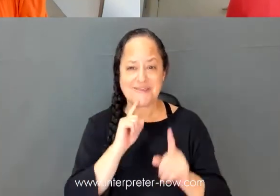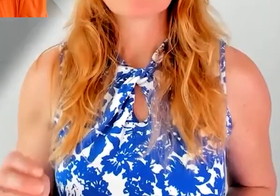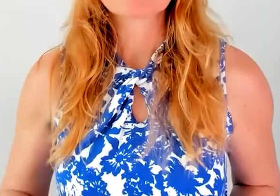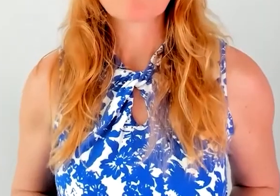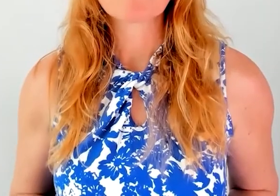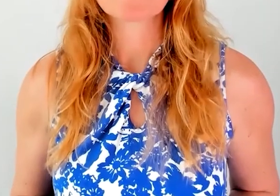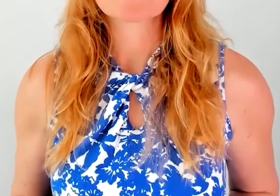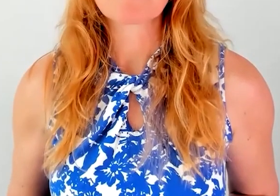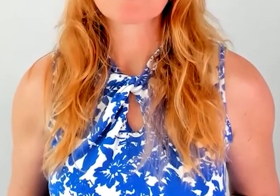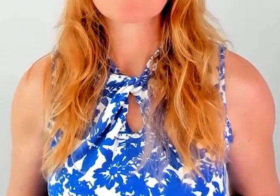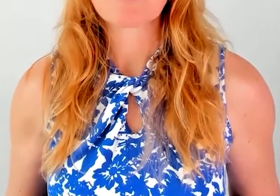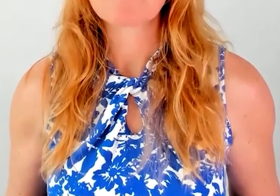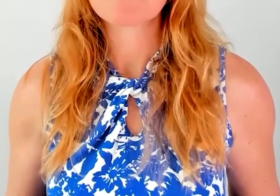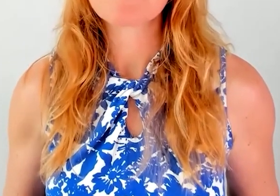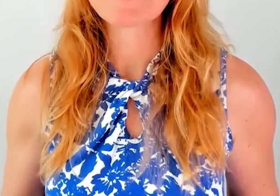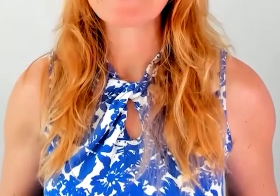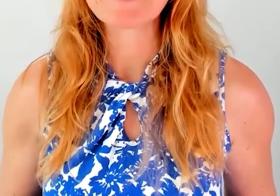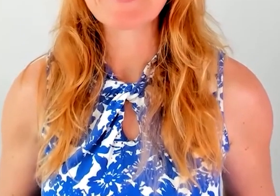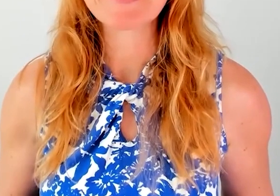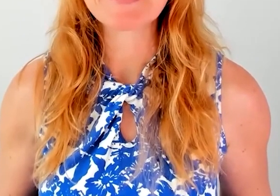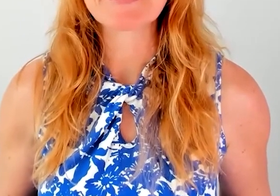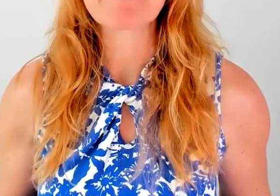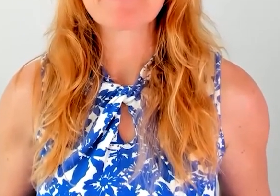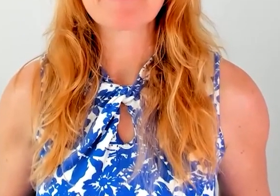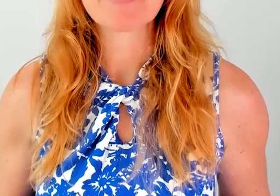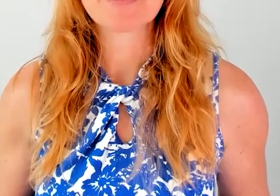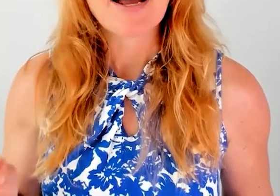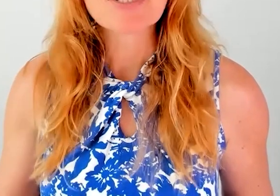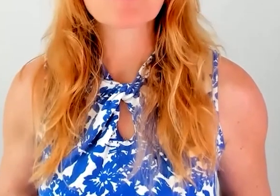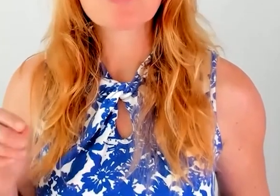To learn more about this episode's topic, visit ally.cc. Allyship is a journey.